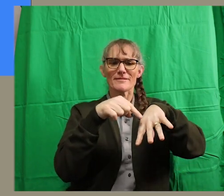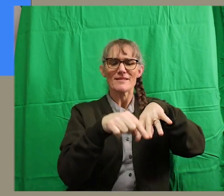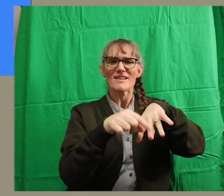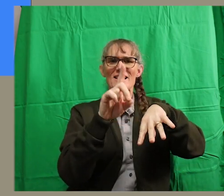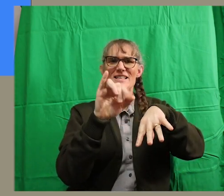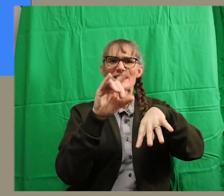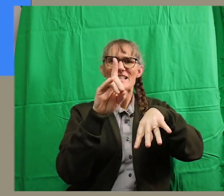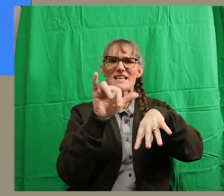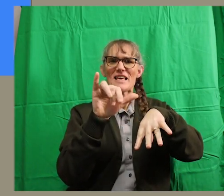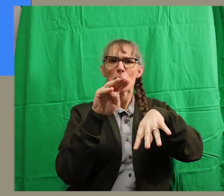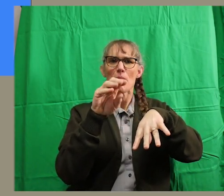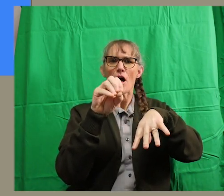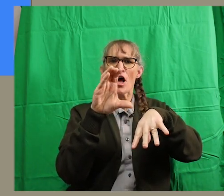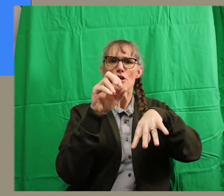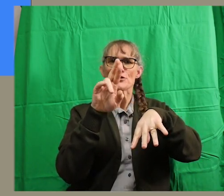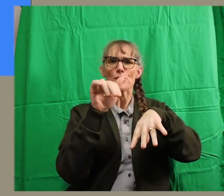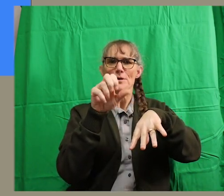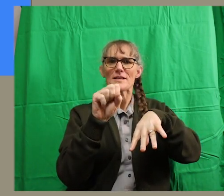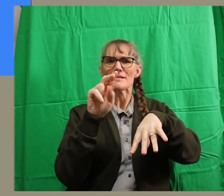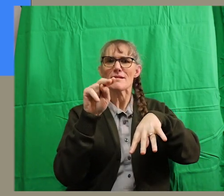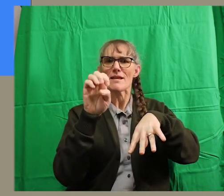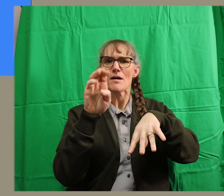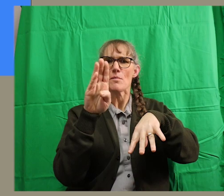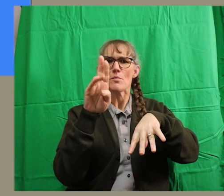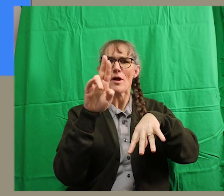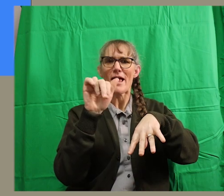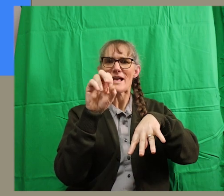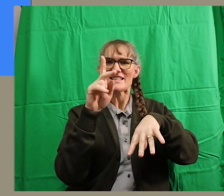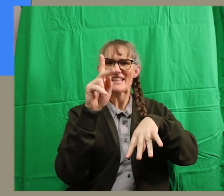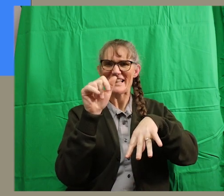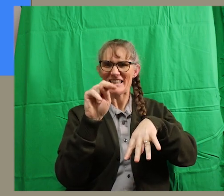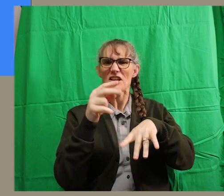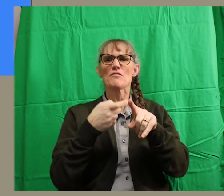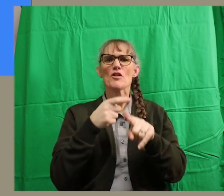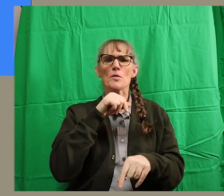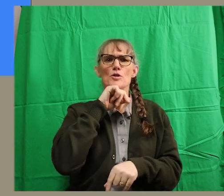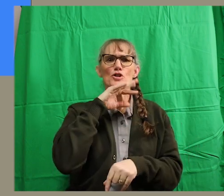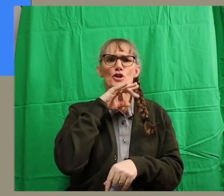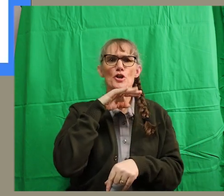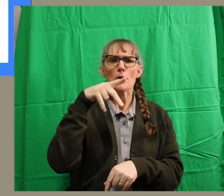which is from the Pierre Shale. And uh this is both in my book and my Cabbon Volume paper.